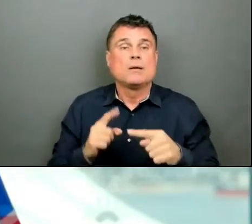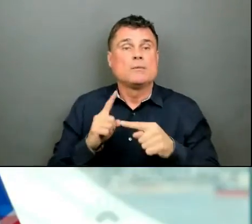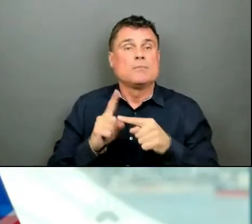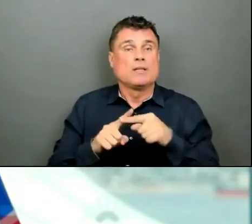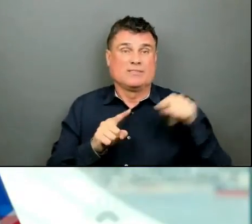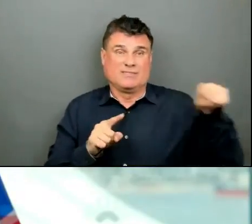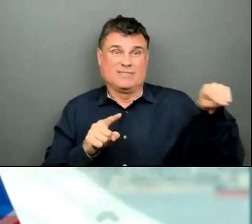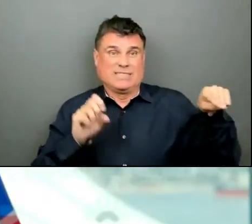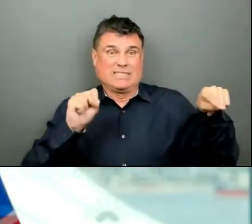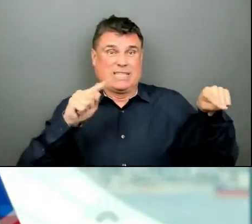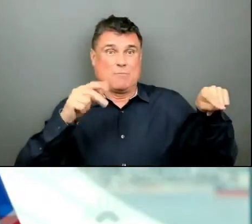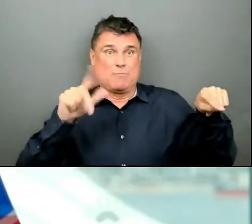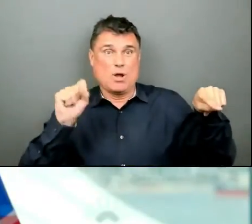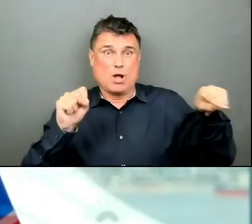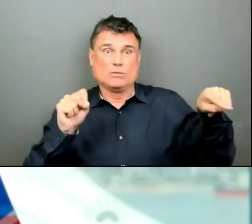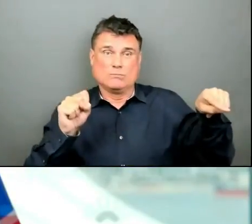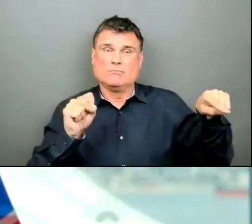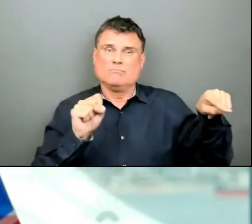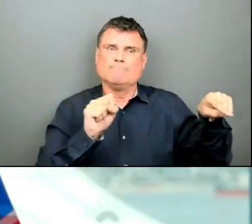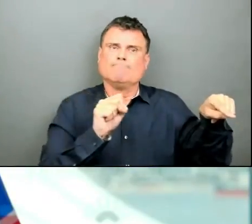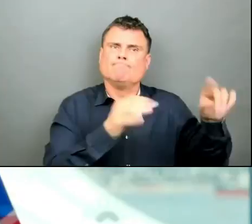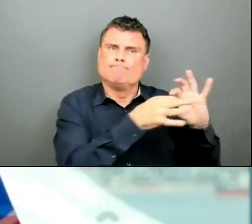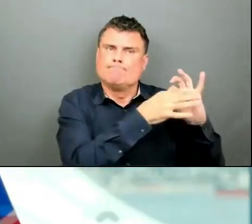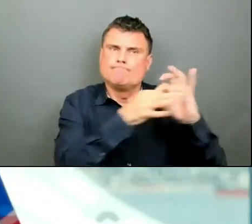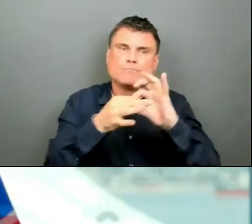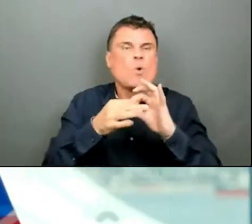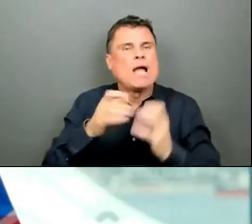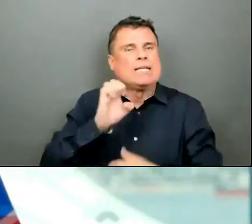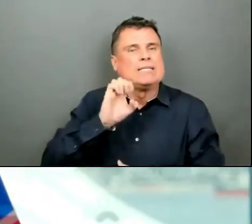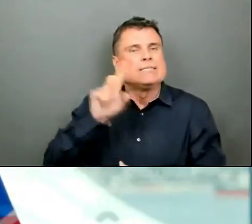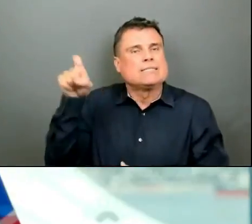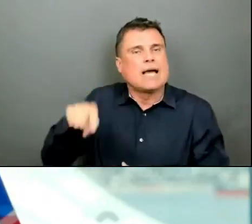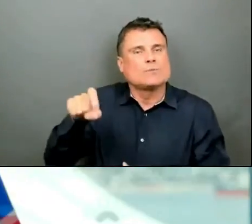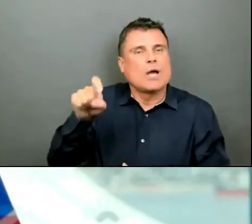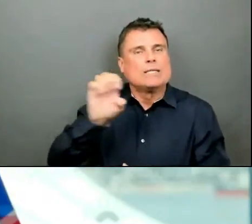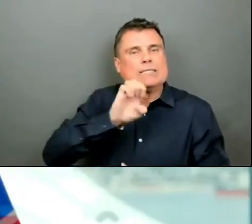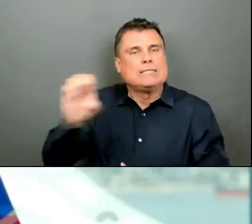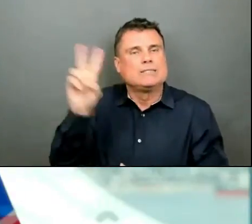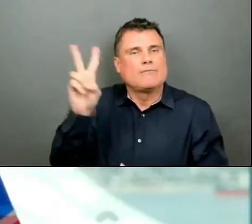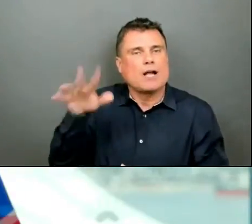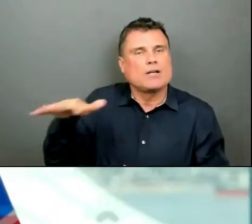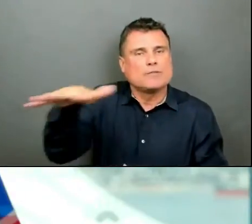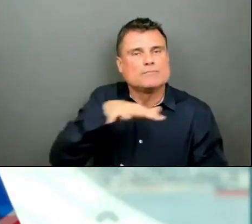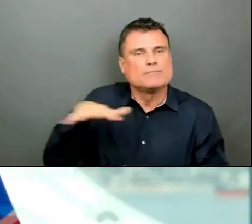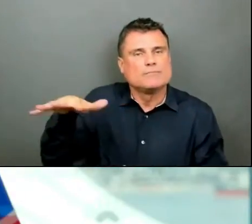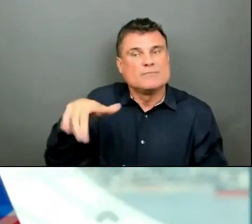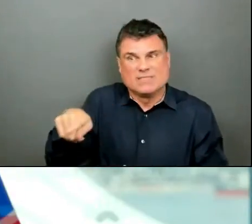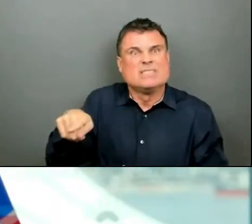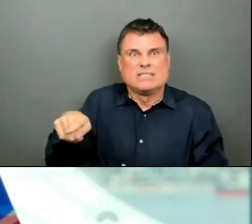side where there had been significant transmission for a period earlier this year, that situation has improved some